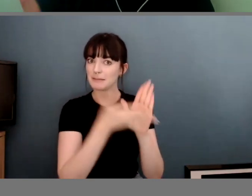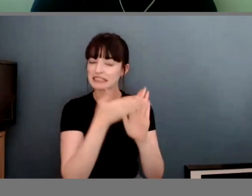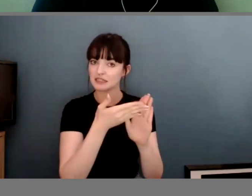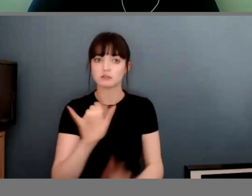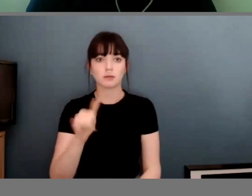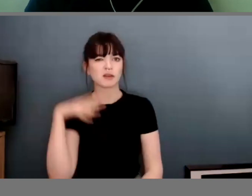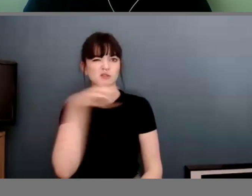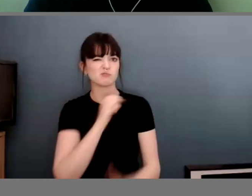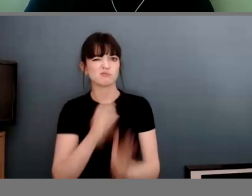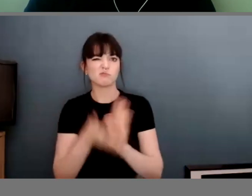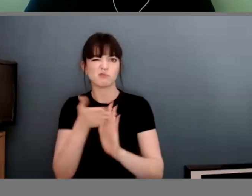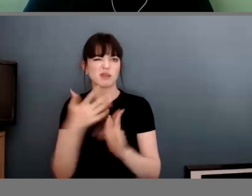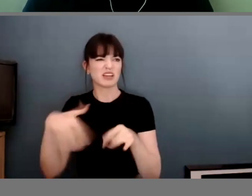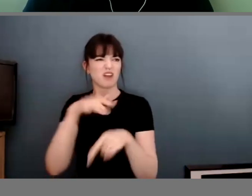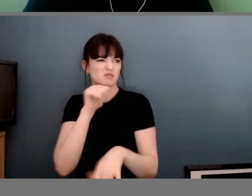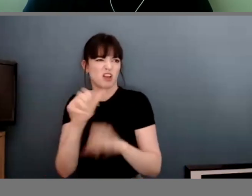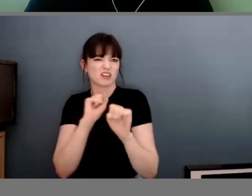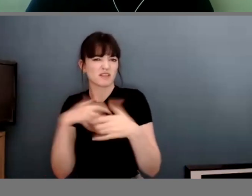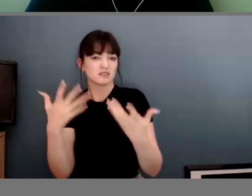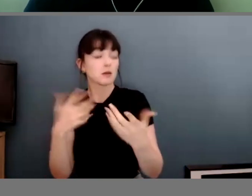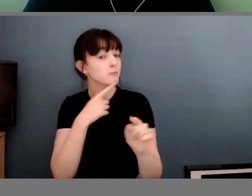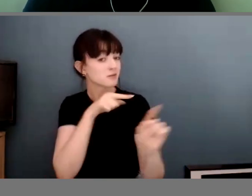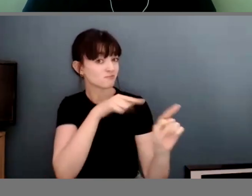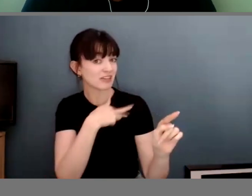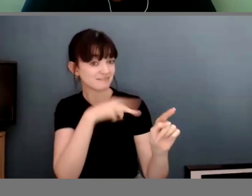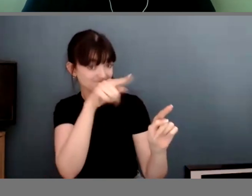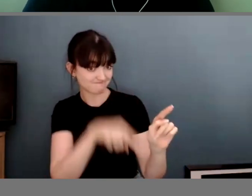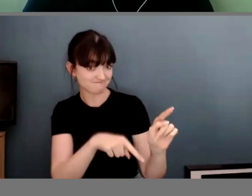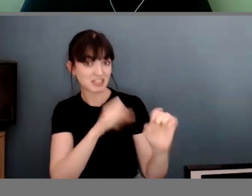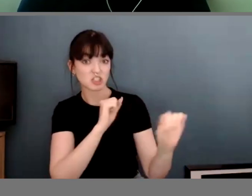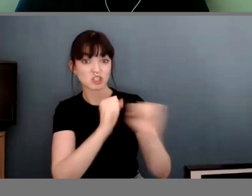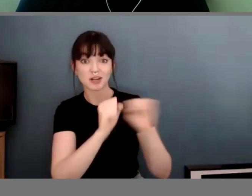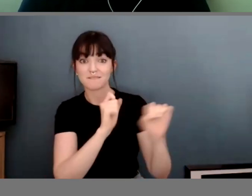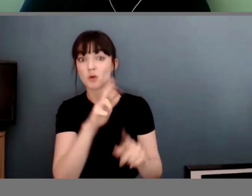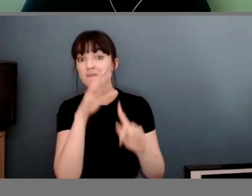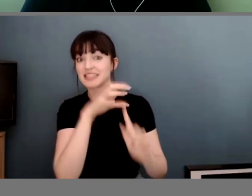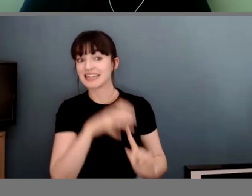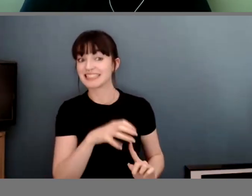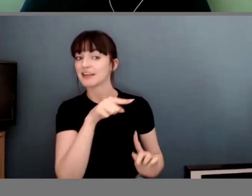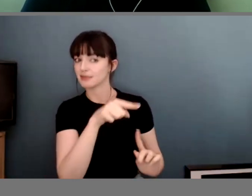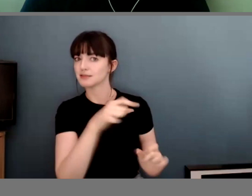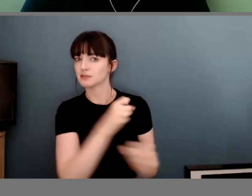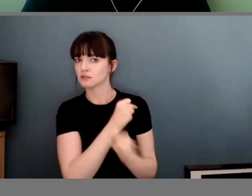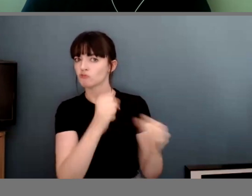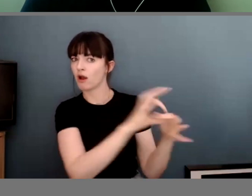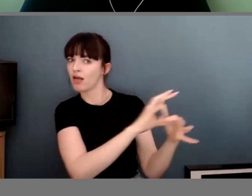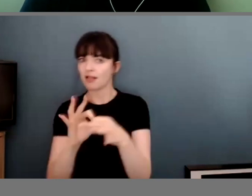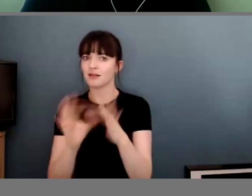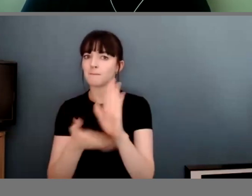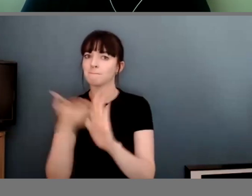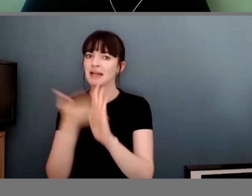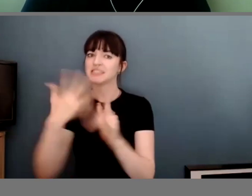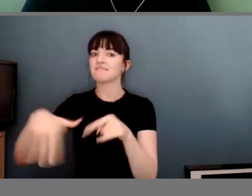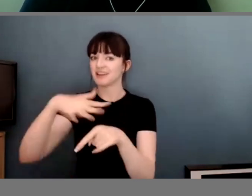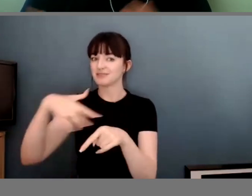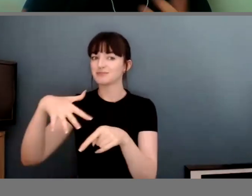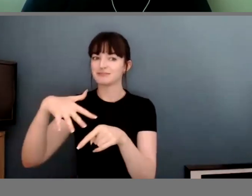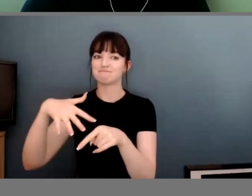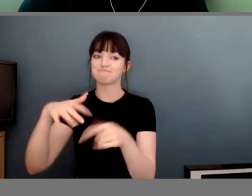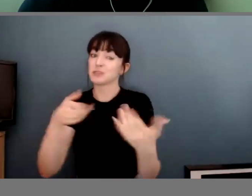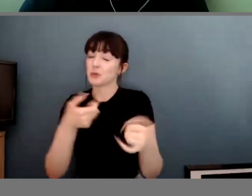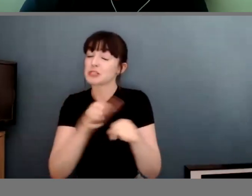the way it's described here service or facility very much encompass the likes of playgrounds as